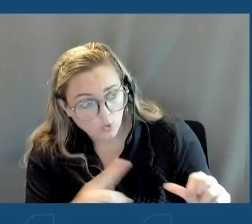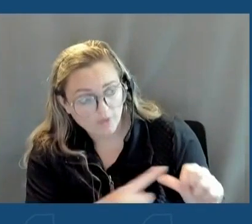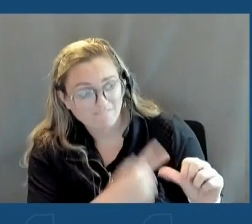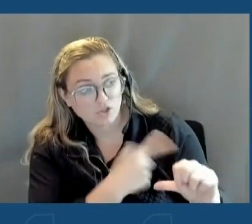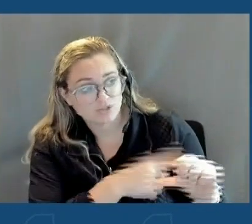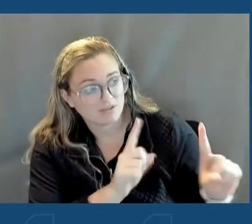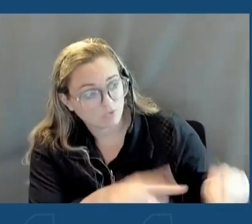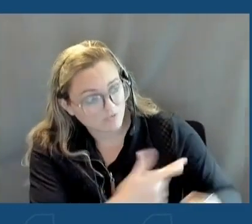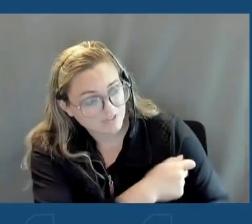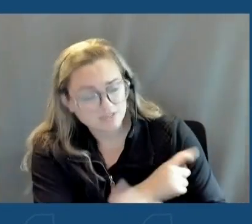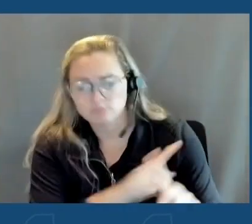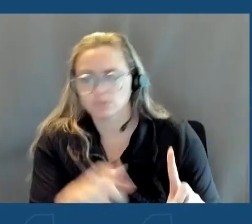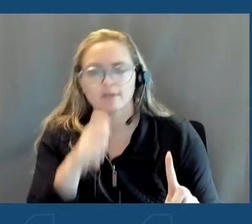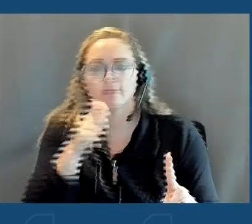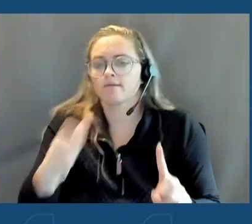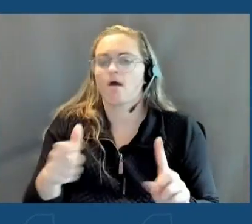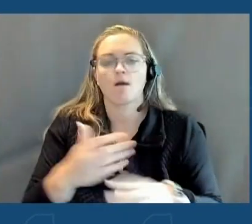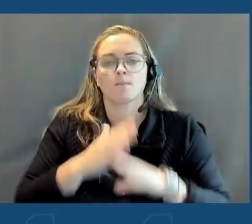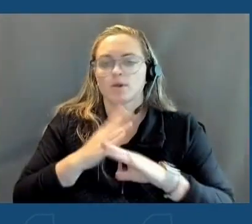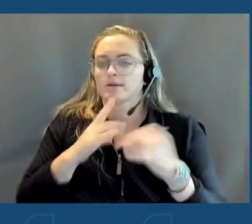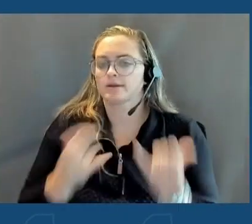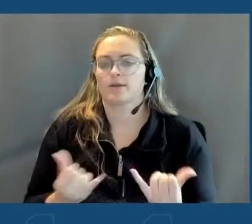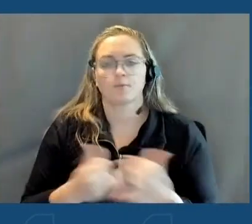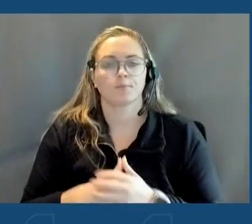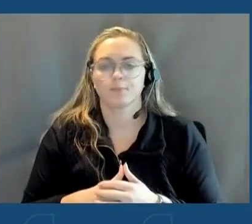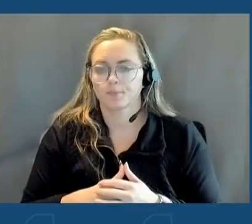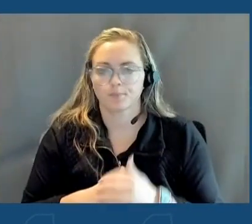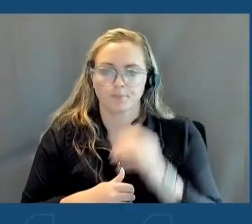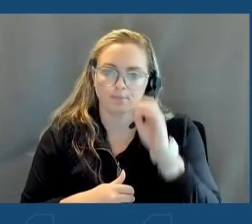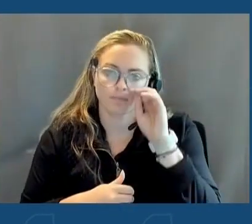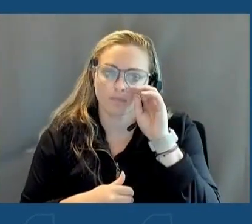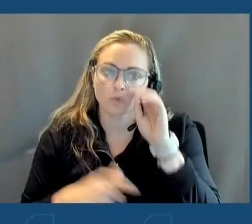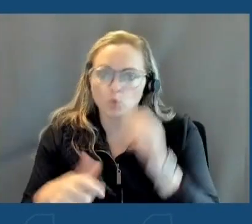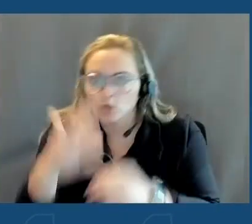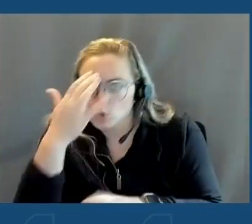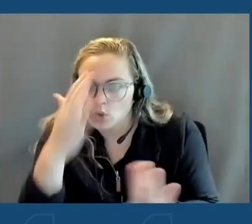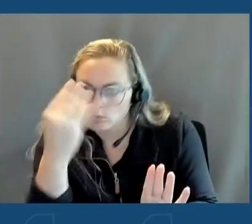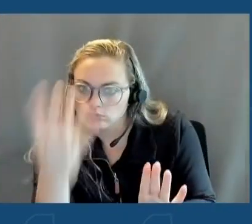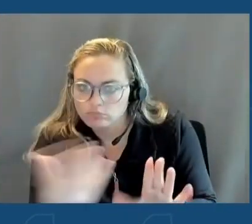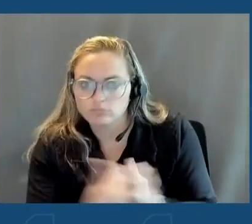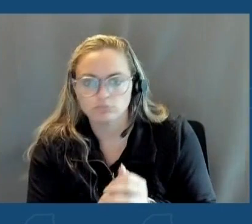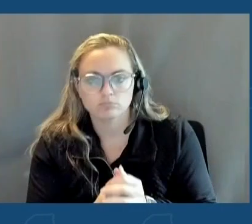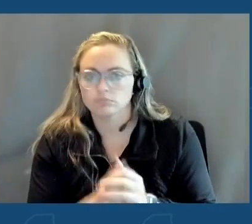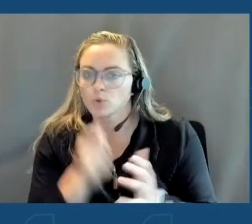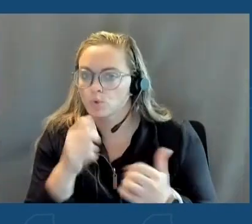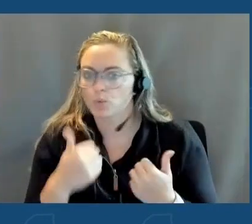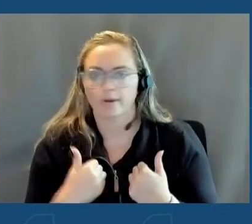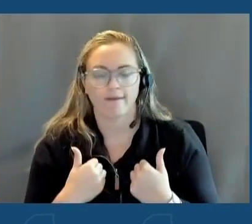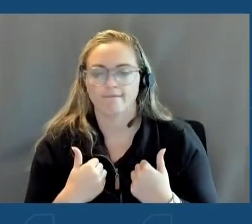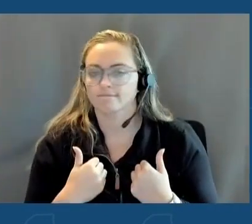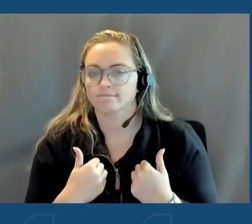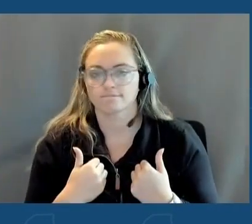OVER TO BUILD UP RESILIENCY. SPECIFICALLY TO MATCH THE CIRCULATING STRAINS. IT DOESN'T MATTER IF YOU'VE BEEN VACCINATED. TAKE NOTE COVERED AND THAT.